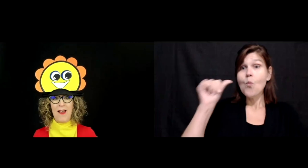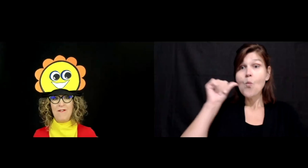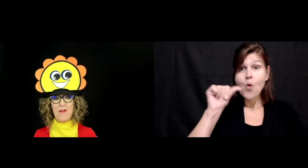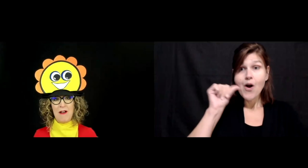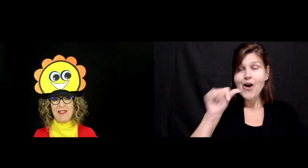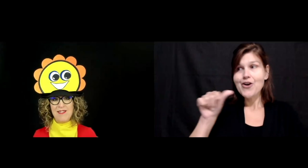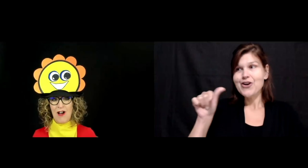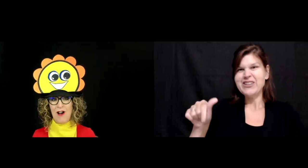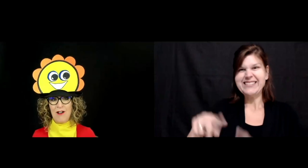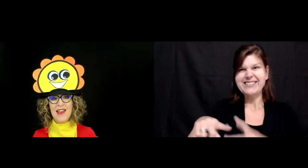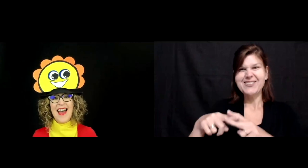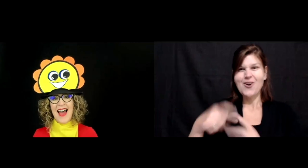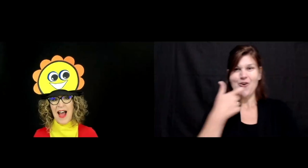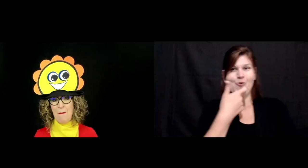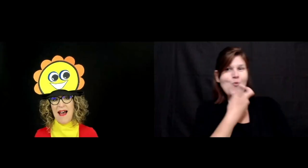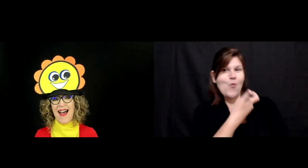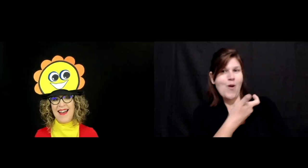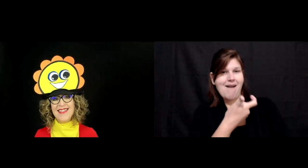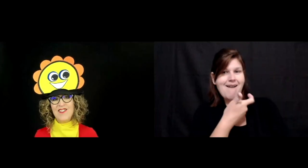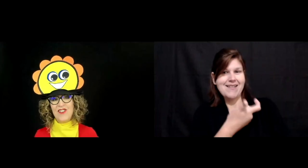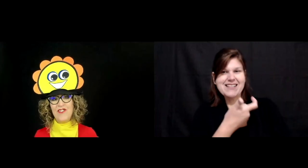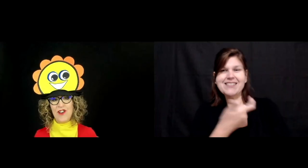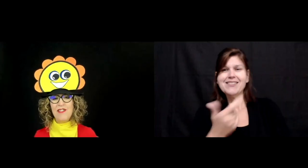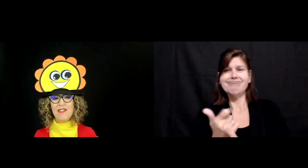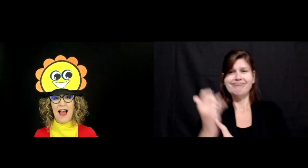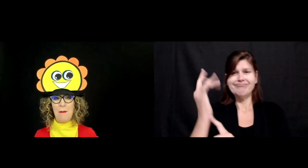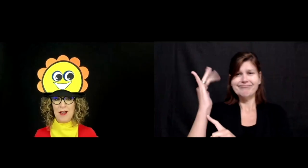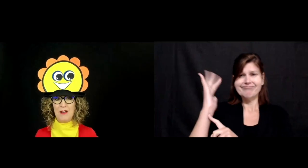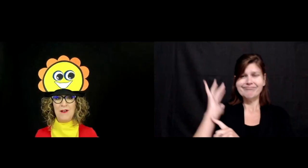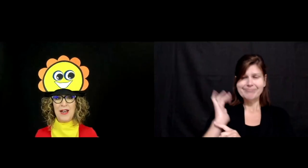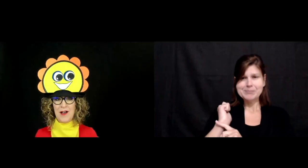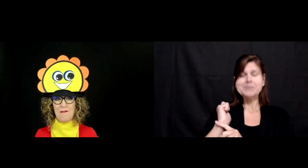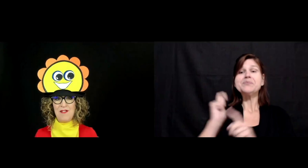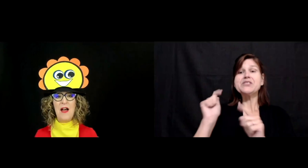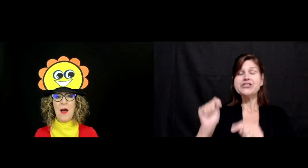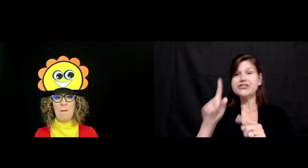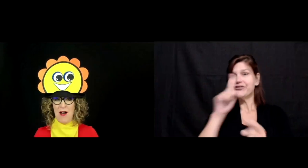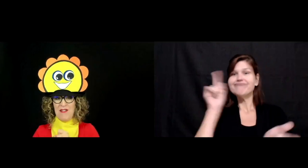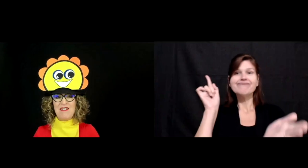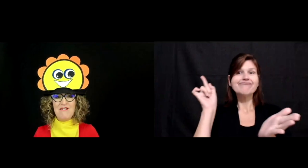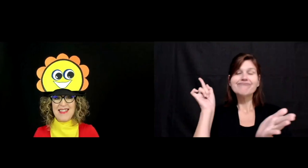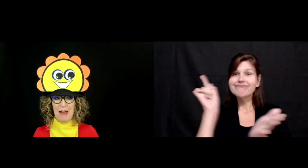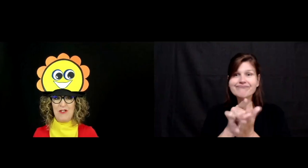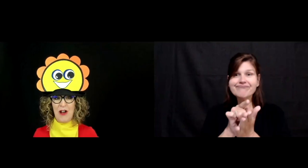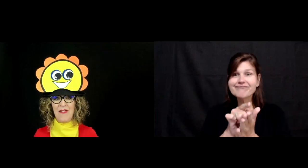right from the very start. And she just absolutely loves "Marvin's Story Time Show."